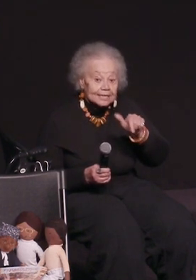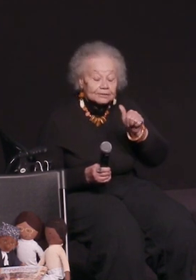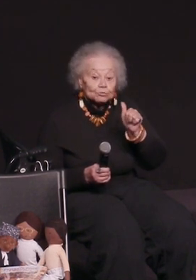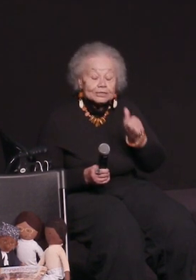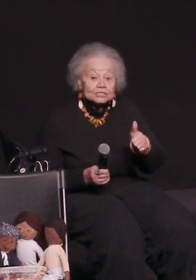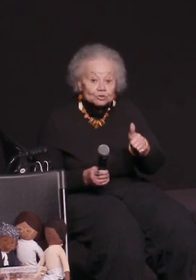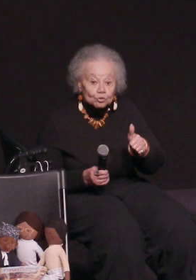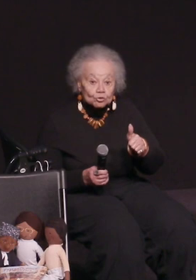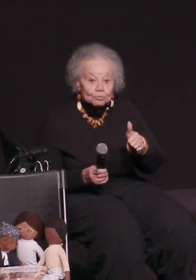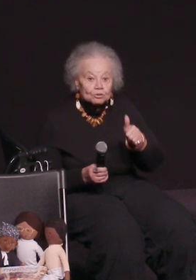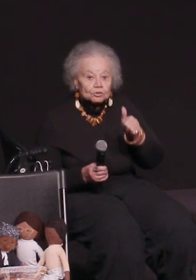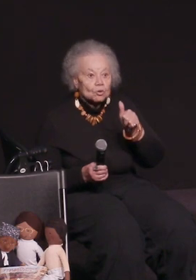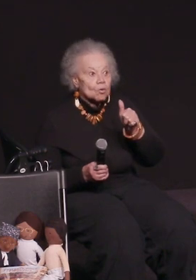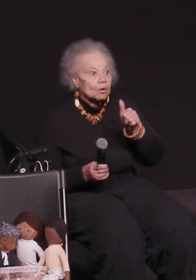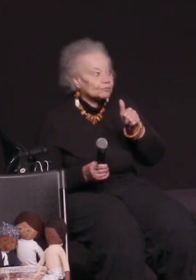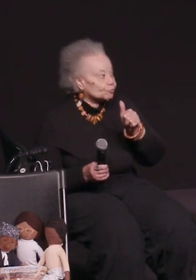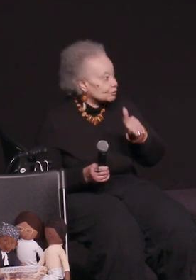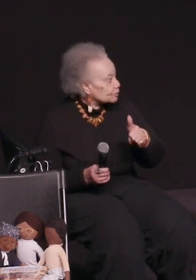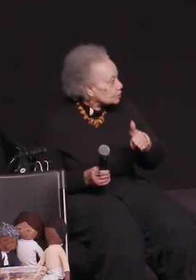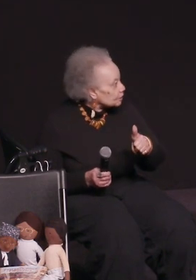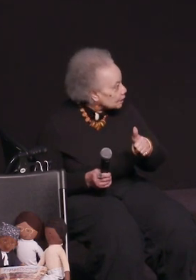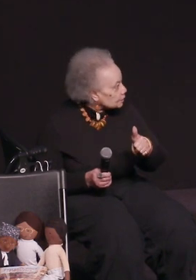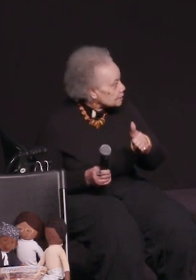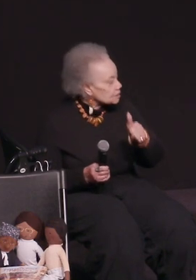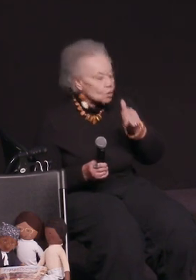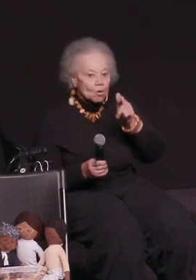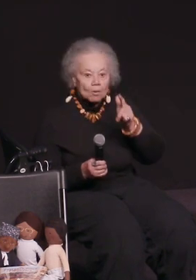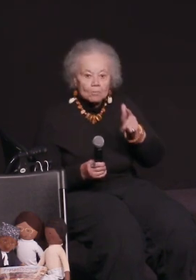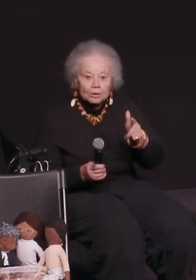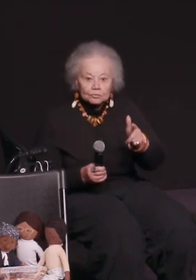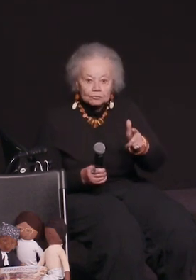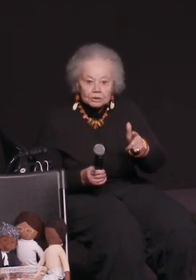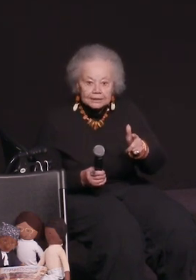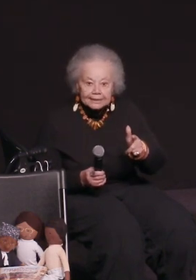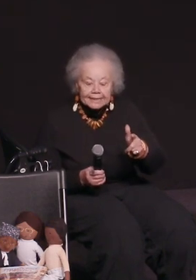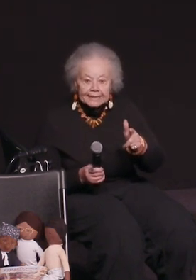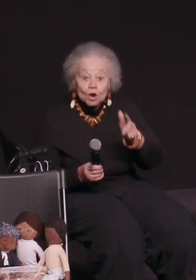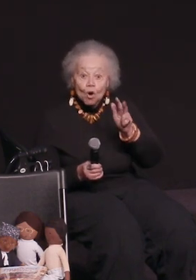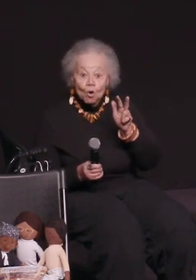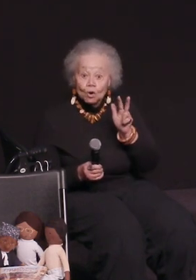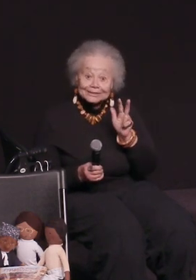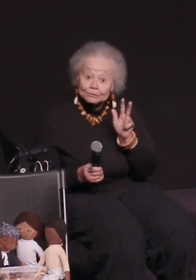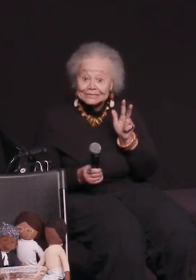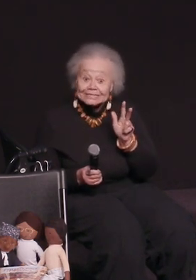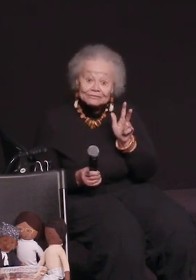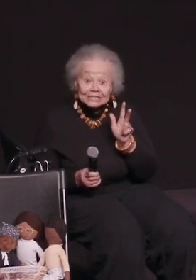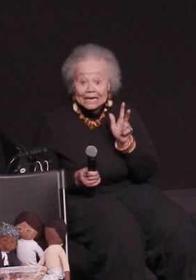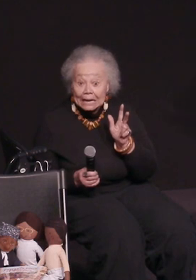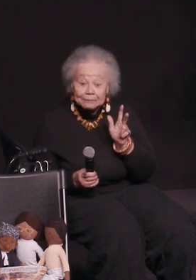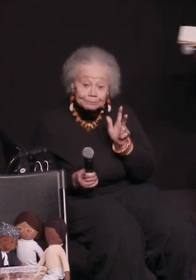There were historical books on Frederick Douglass or Martin Luther King or there was even a comic book